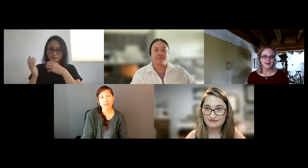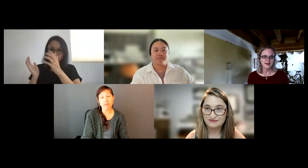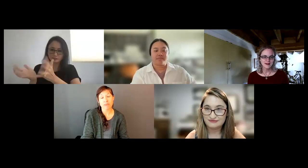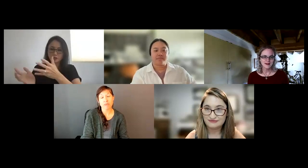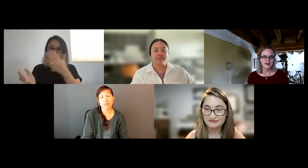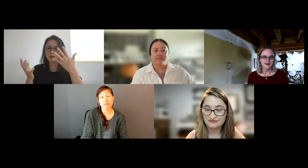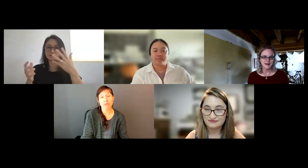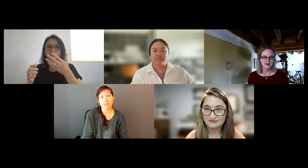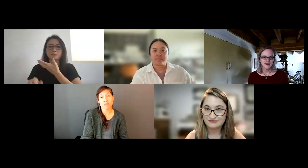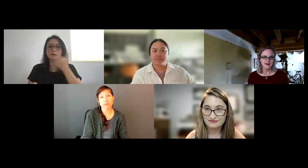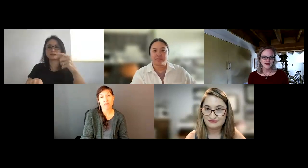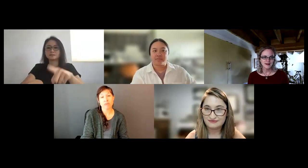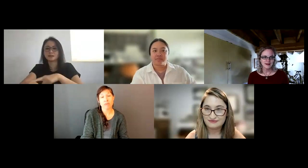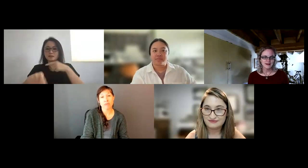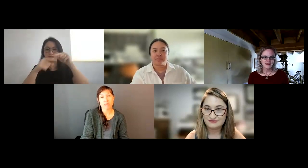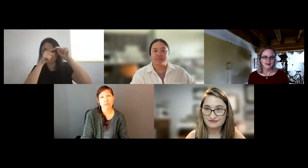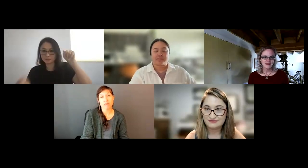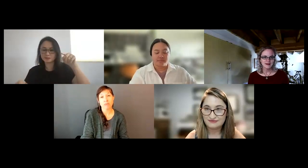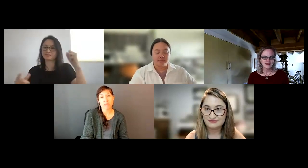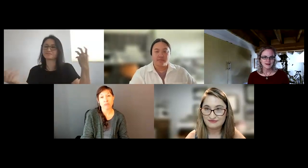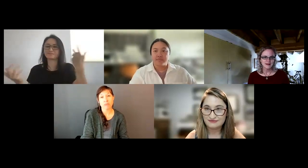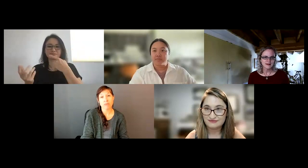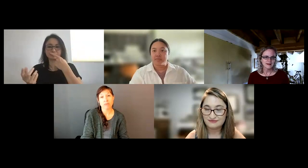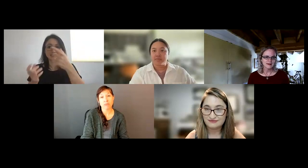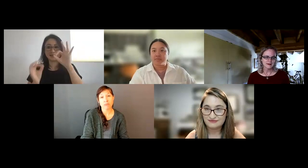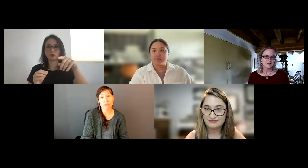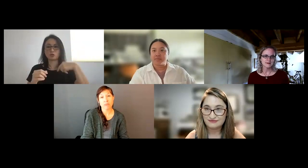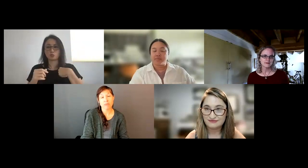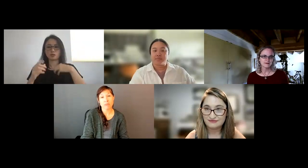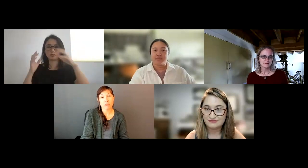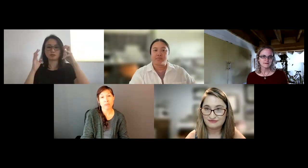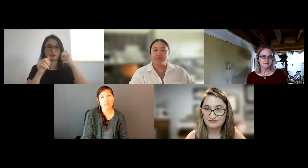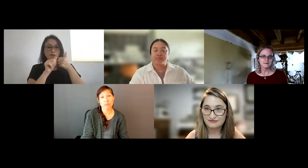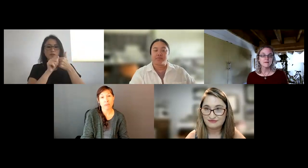I did talk to our manufacturer and I said, "What's the best length to do?"